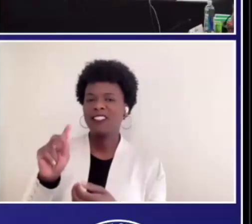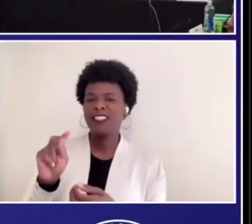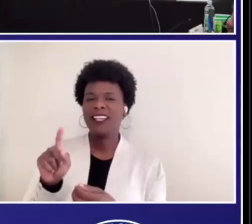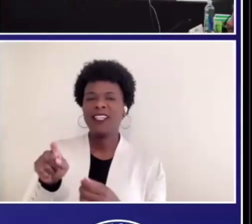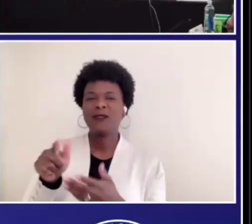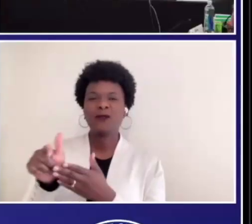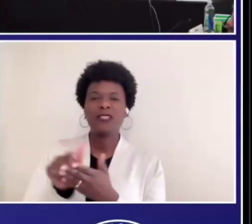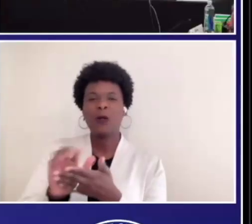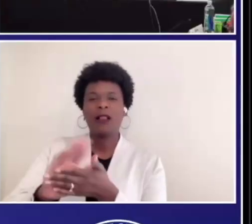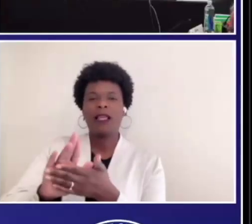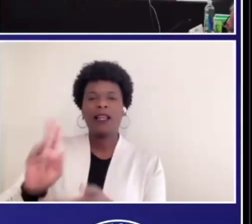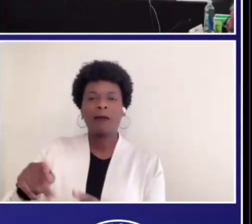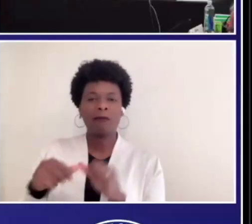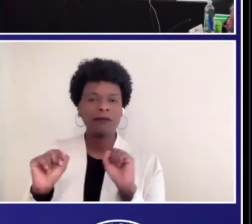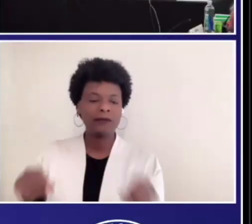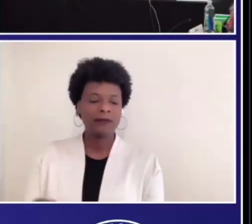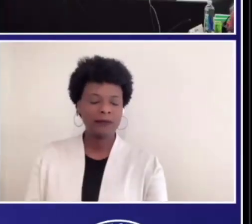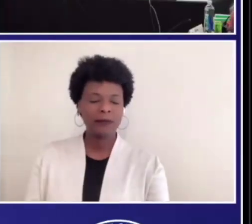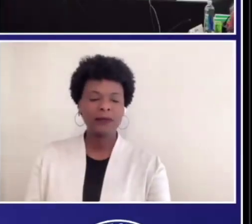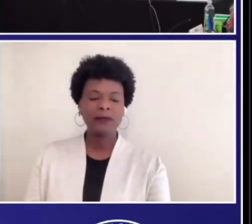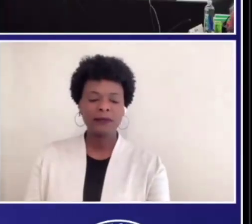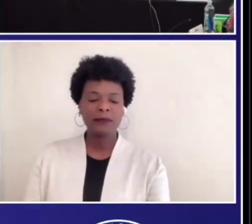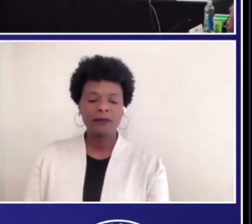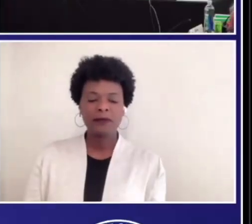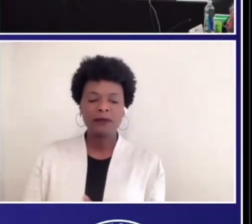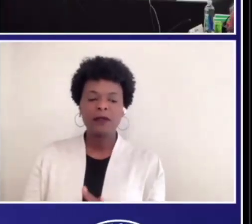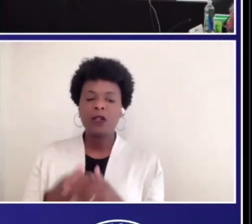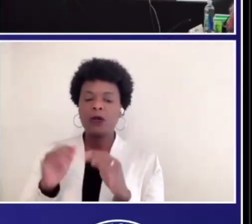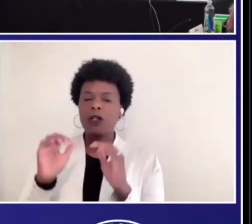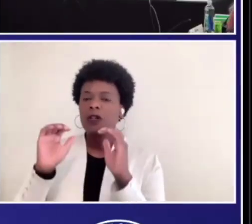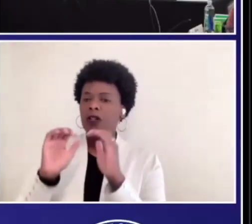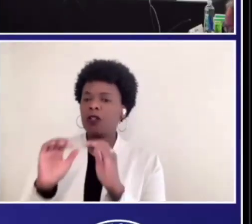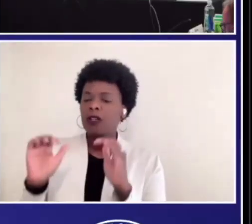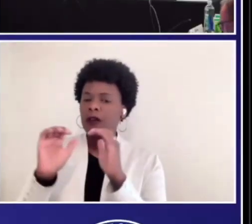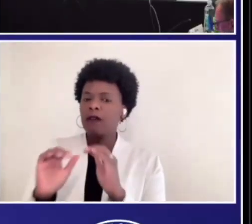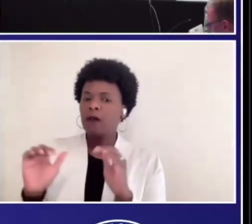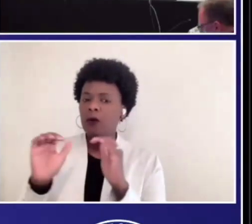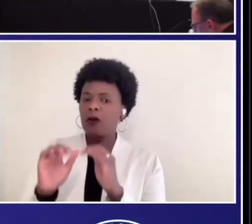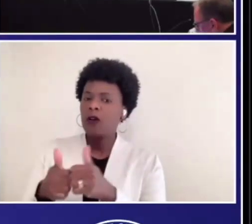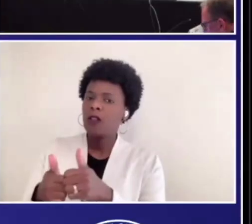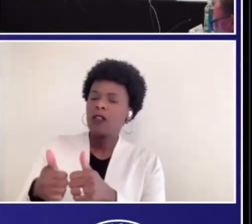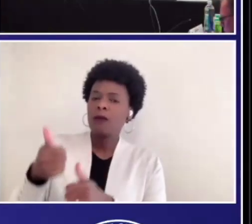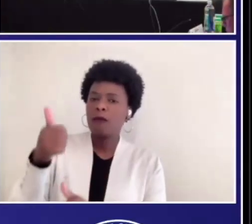clarifications on me, that's fine. But what we were looking for was the most granular definition that we